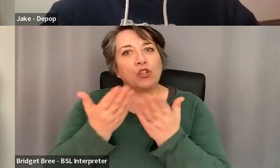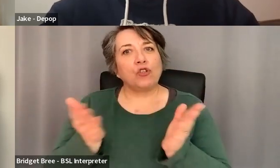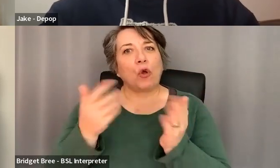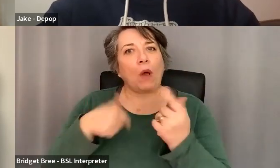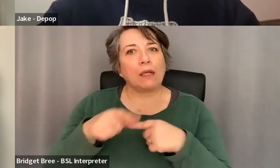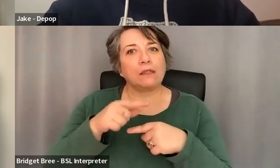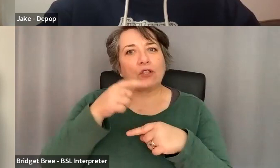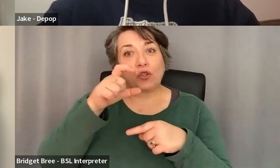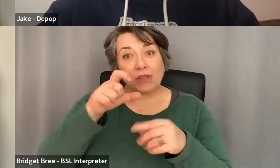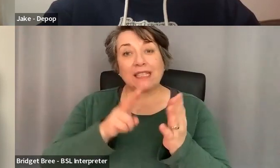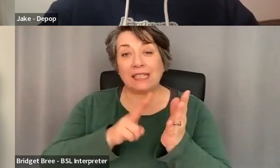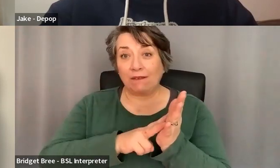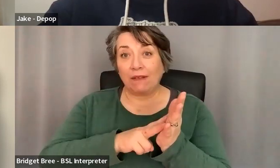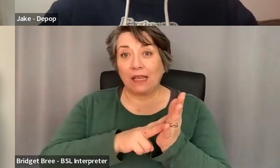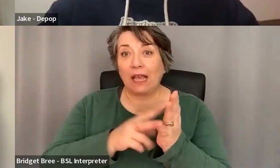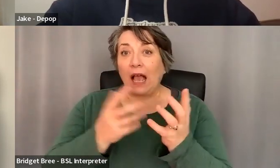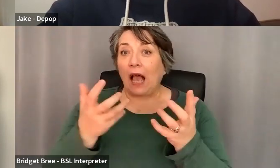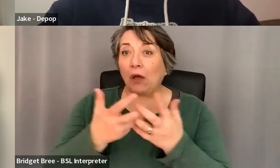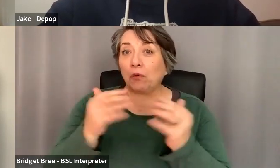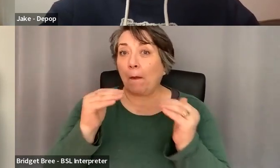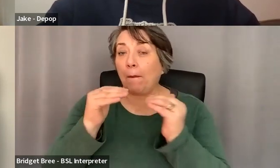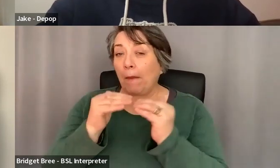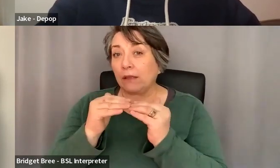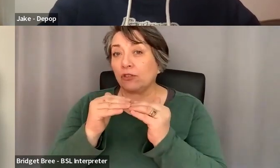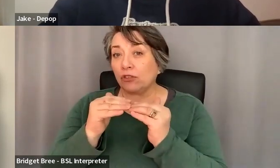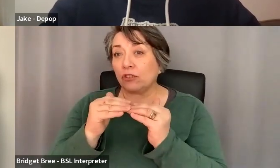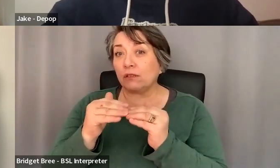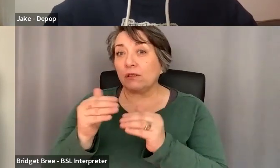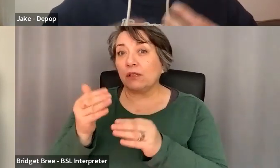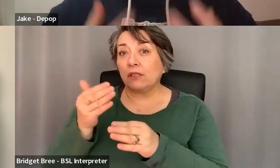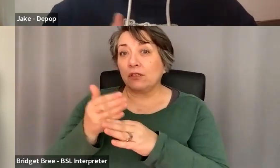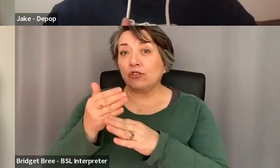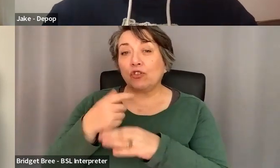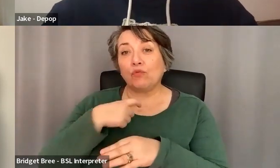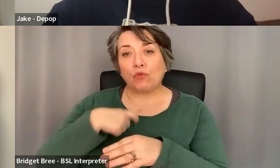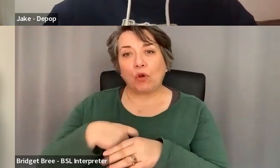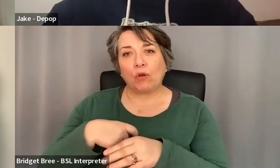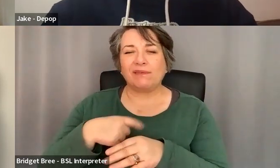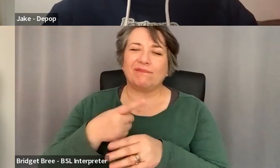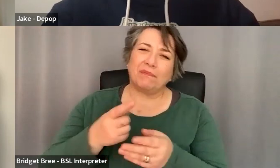We like to see sailored key skills, relating to the job, tailoring it per position is helpful. We get lots of applications. We wanna make sure that as soon as we open that Cv, we can